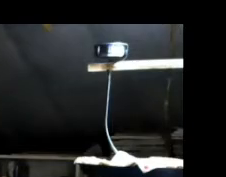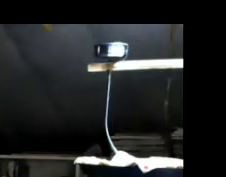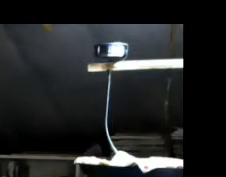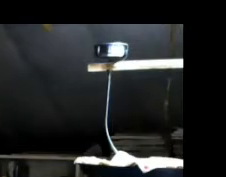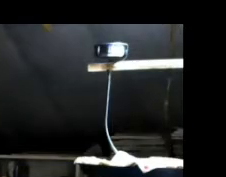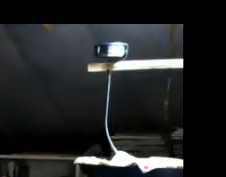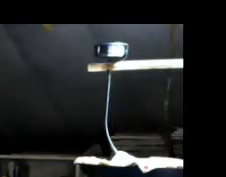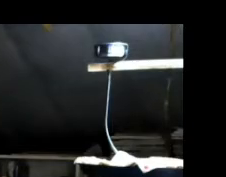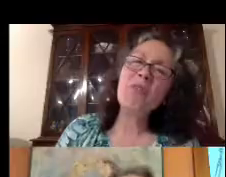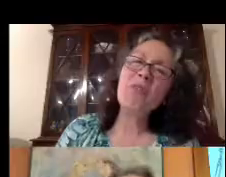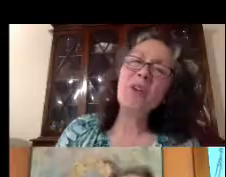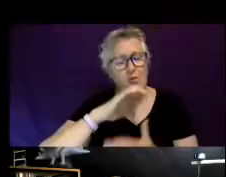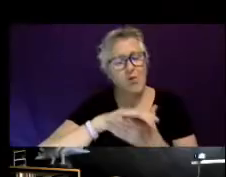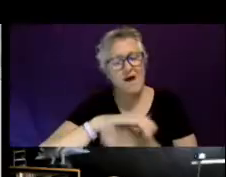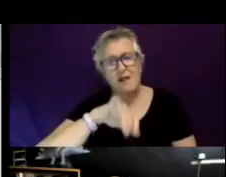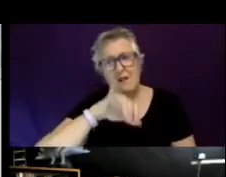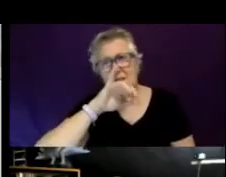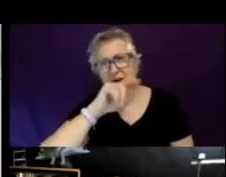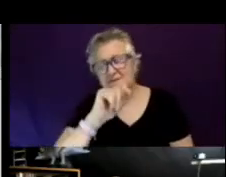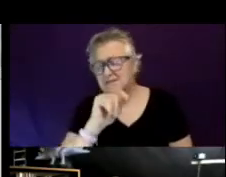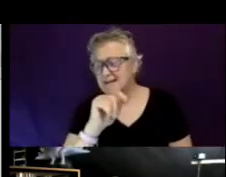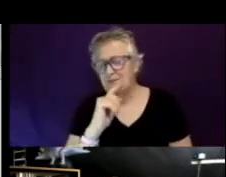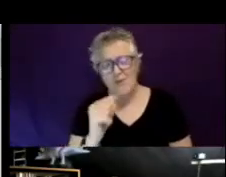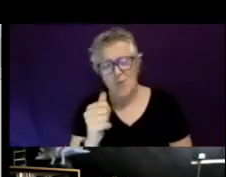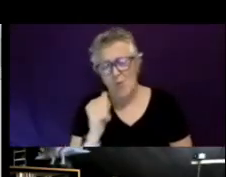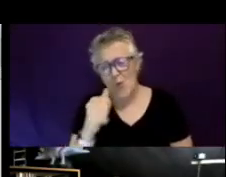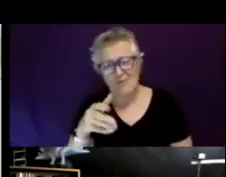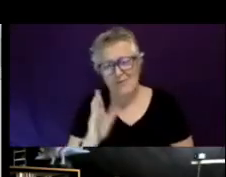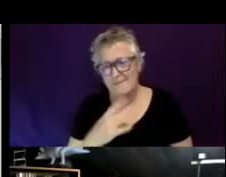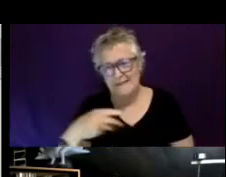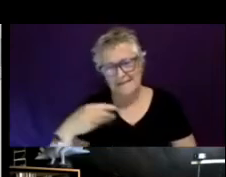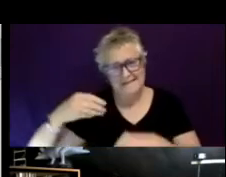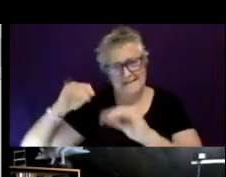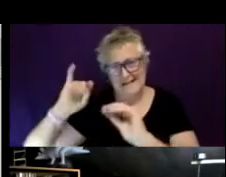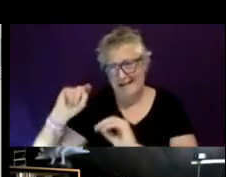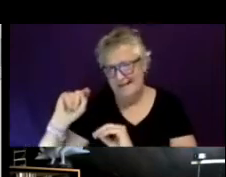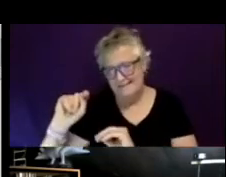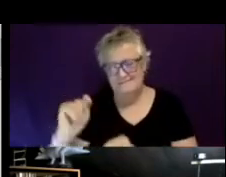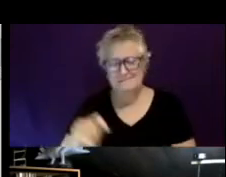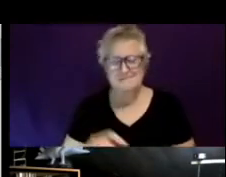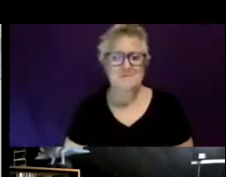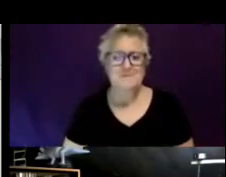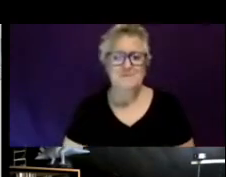Here let's look at some of your other works...